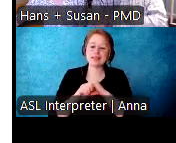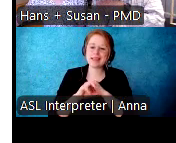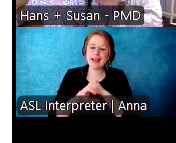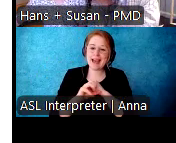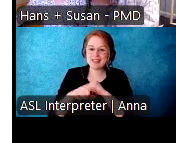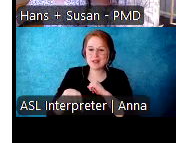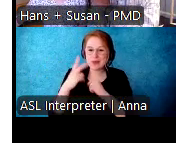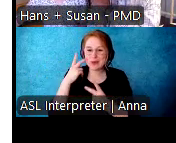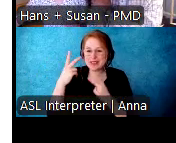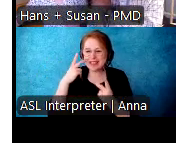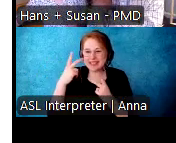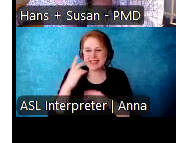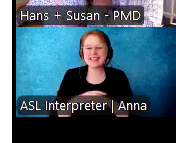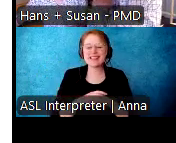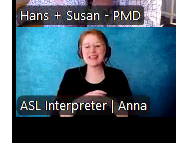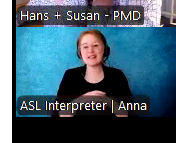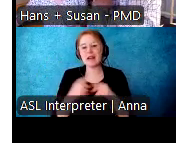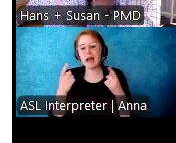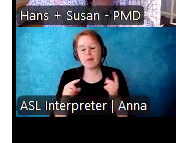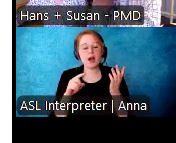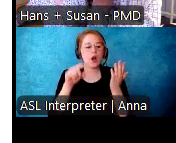and audiences when you're looking things up on your phone